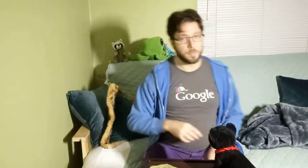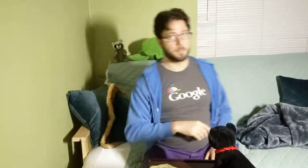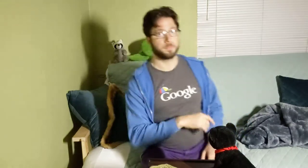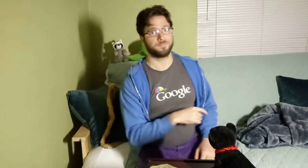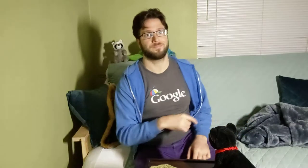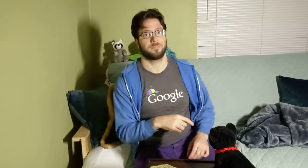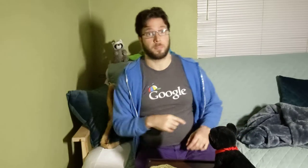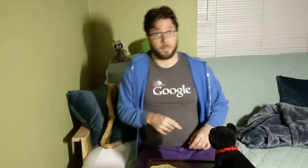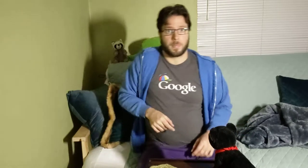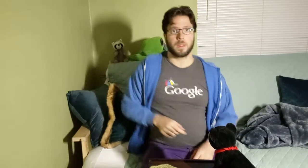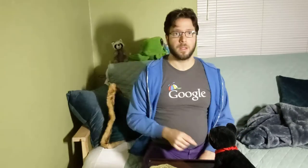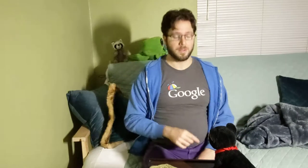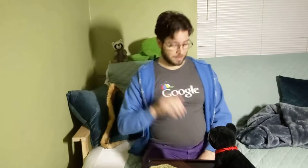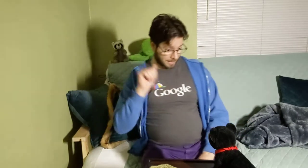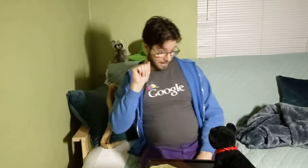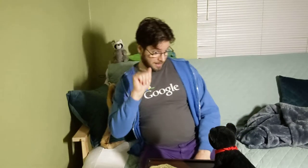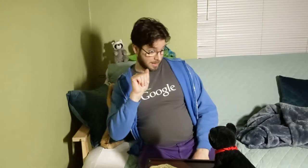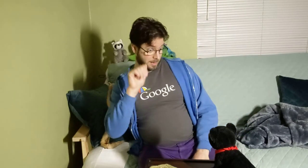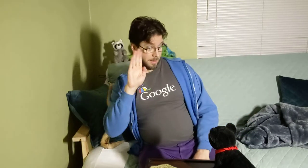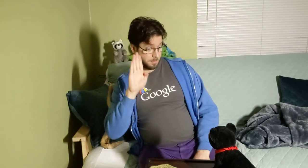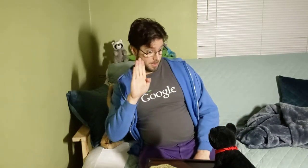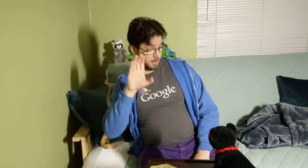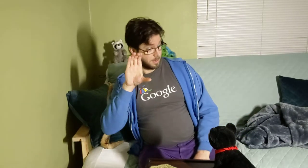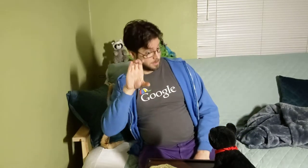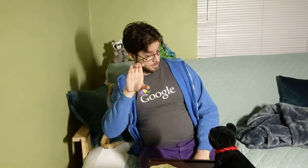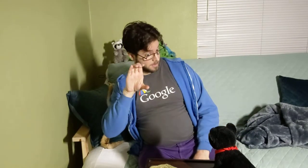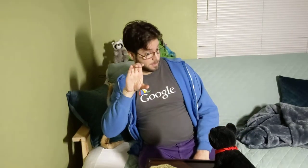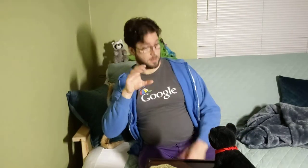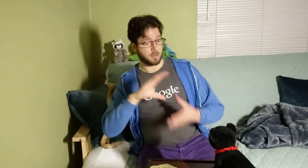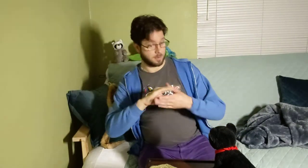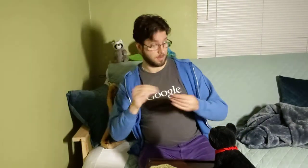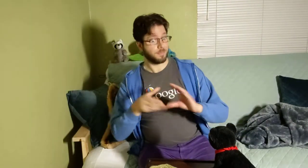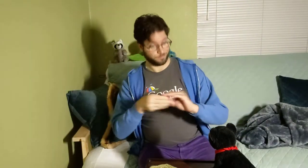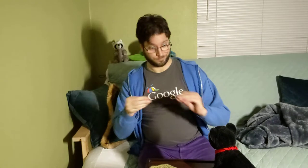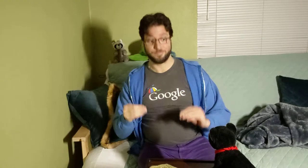[role-me] A-B-C STORY